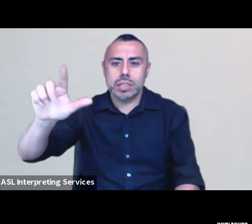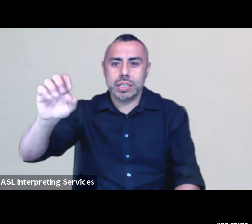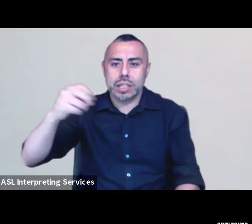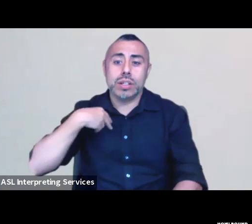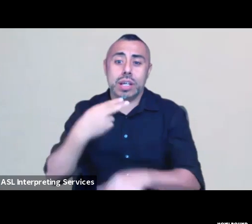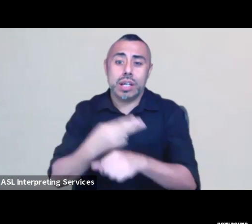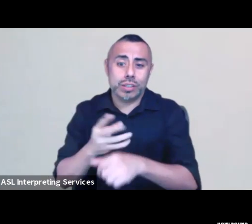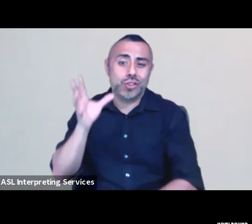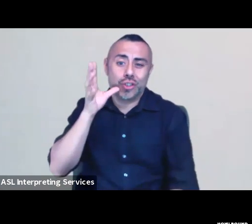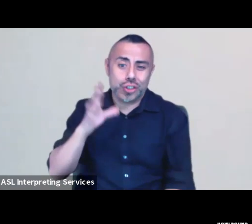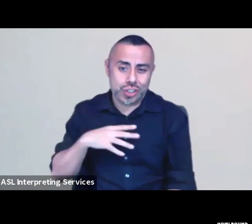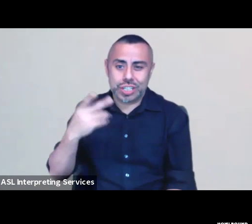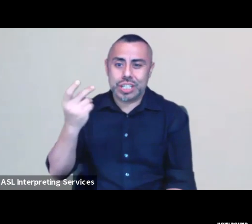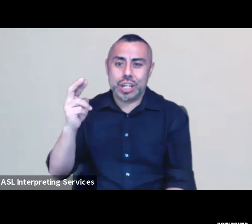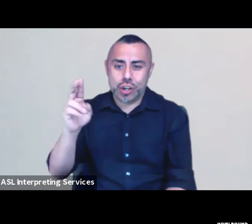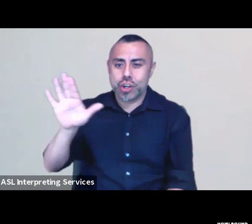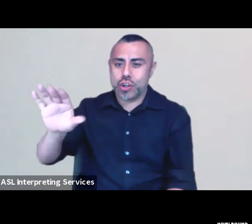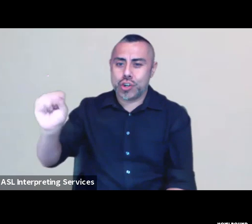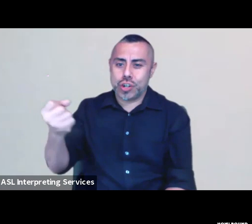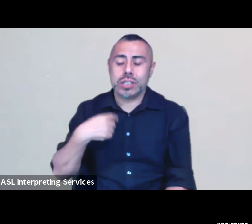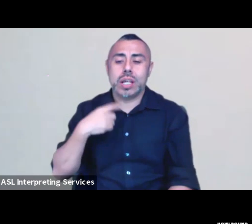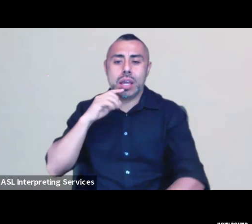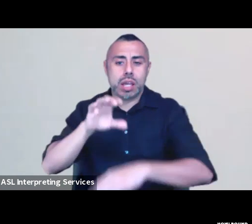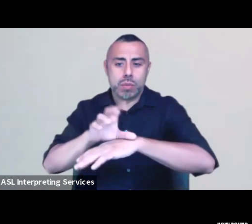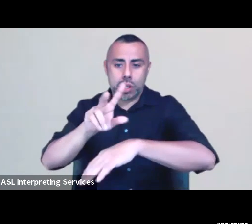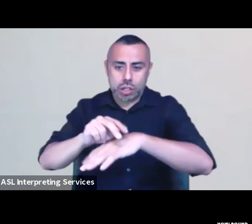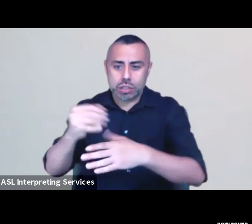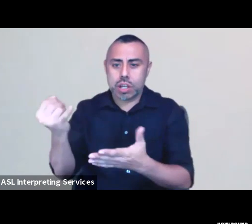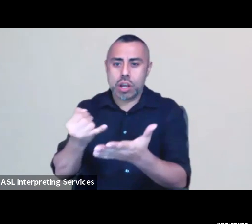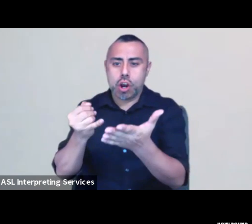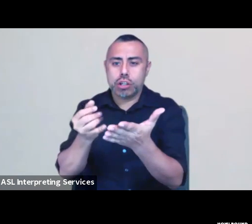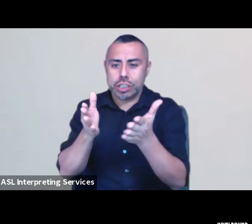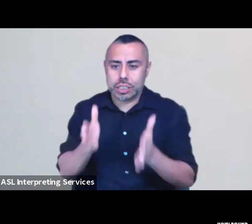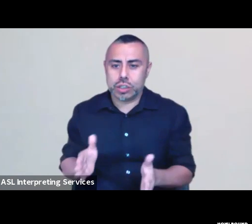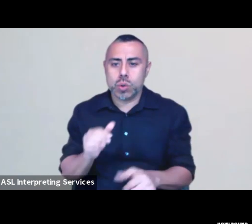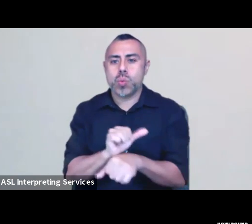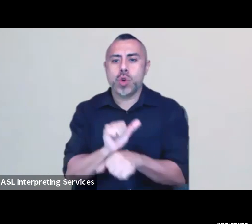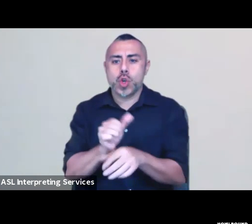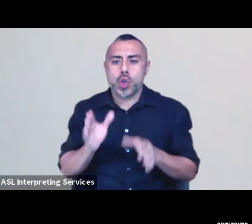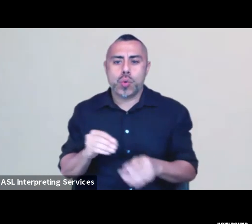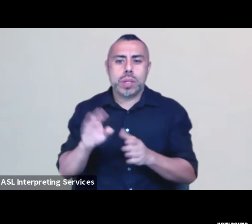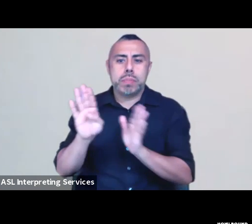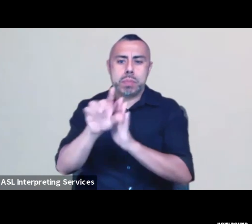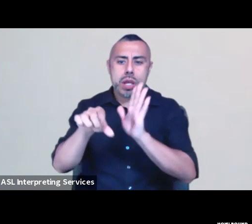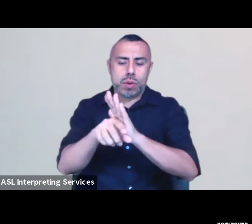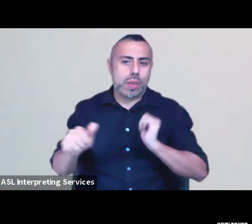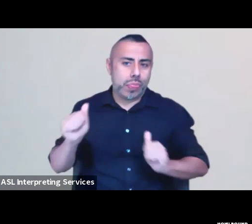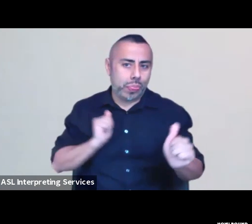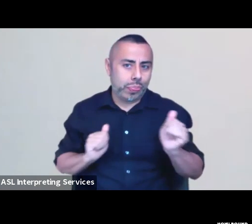I'm a consultant and arts worker with a background in theater, dance, experimental live performance,